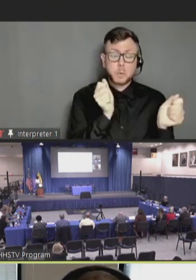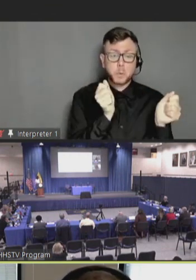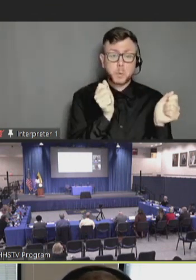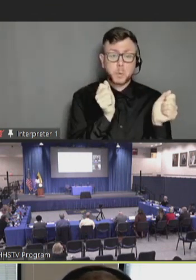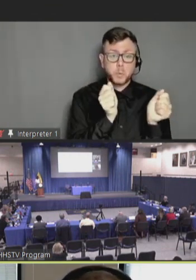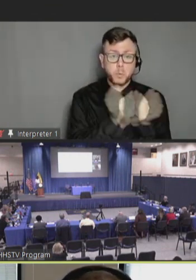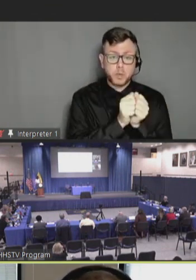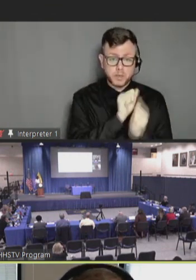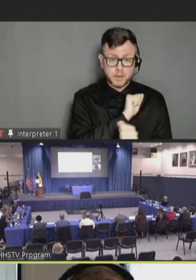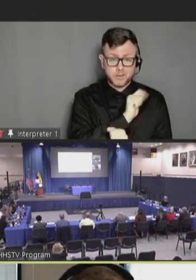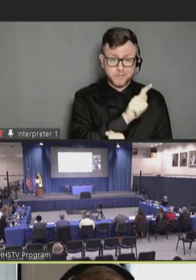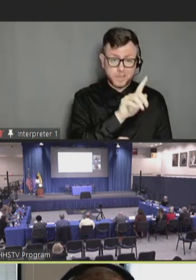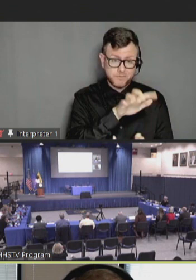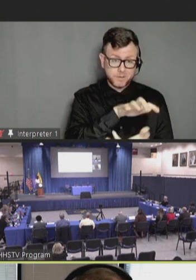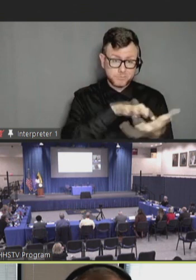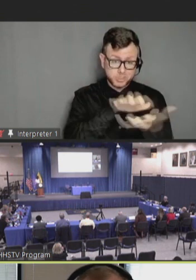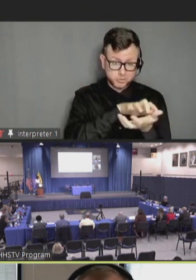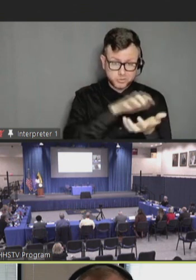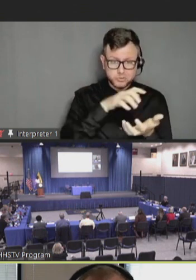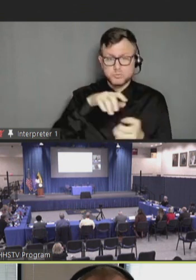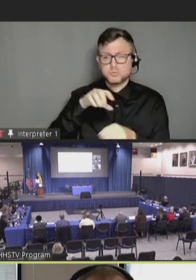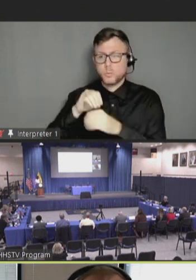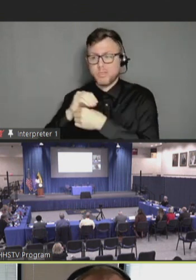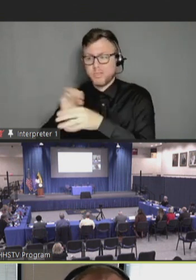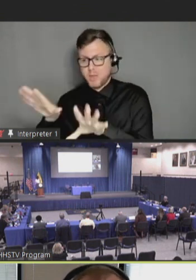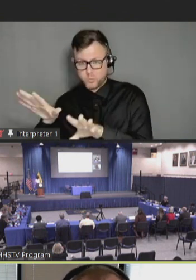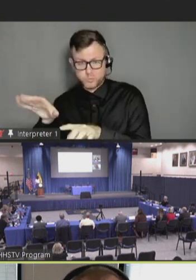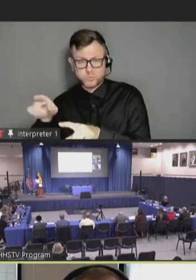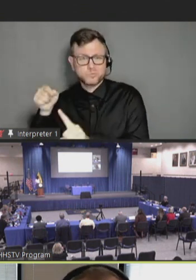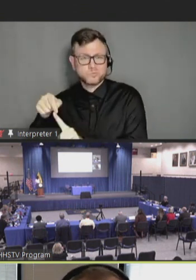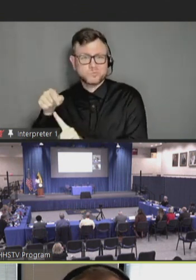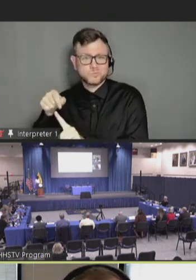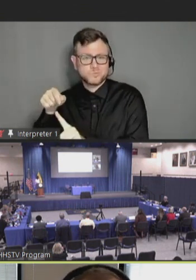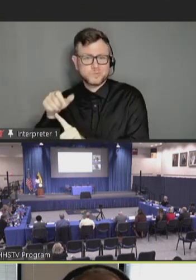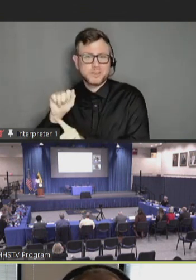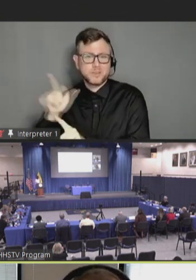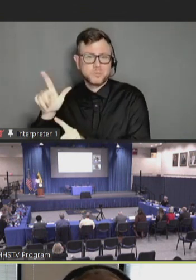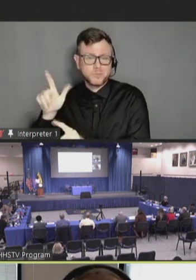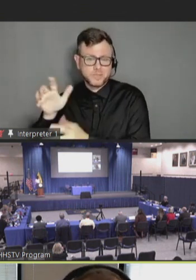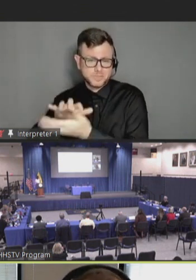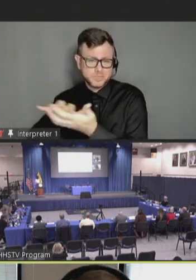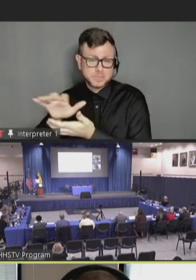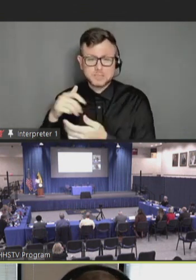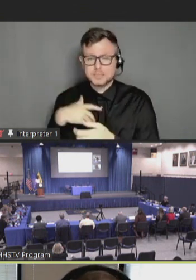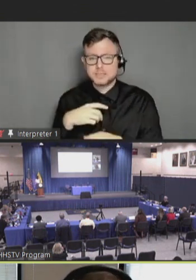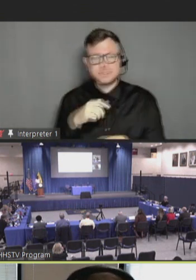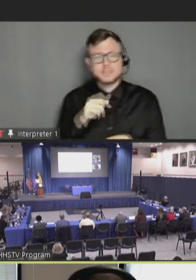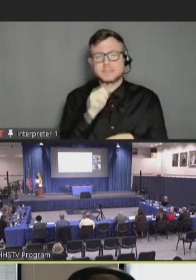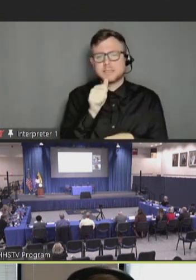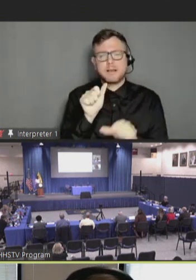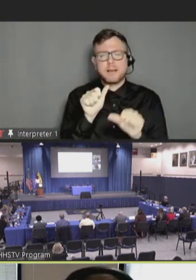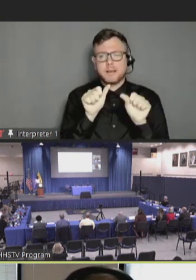adjuvant to vaccines without an aluminum adjuvant, that's not possible in the first 24 months